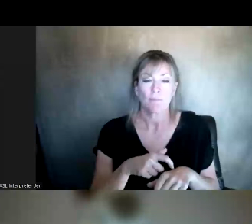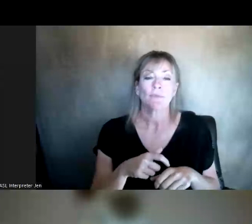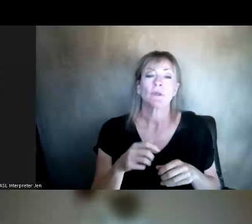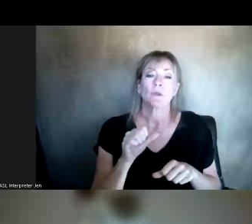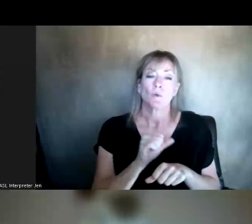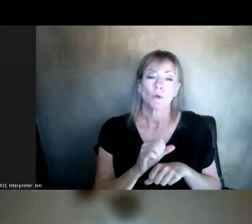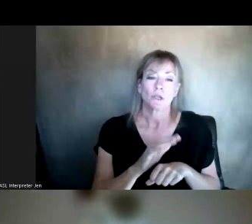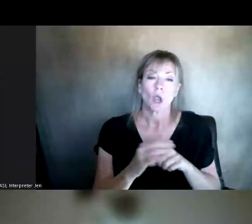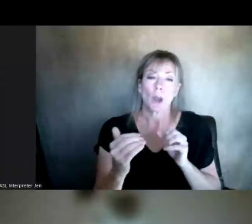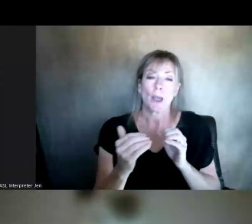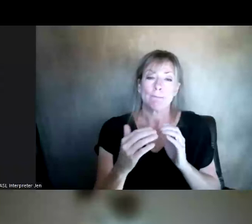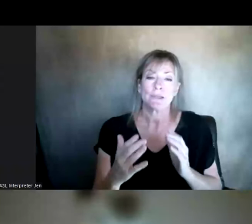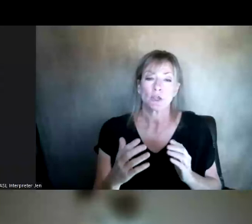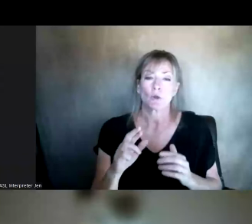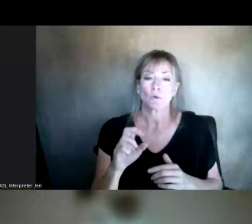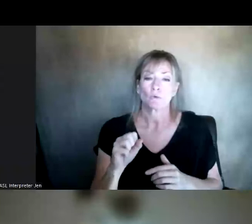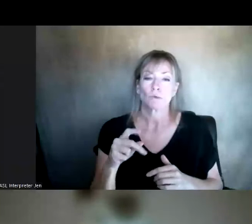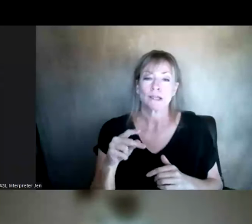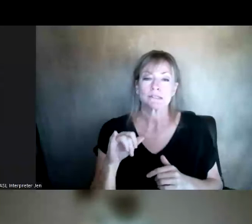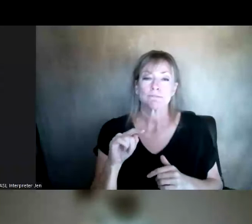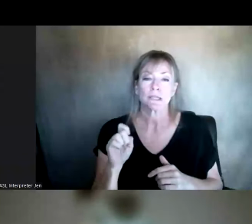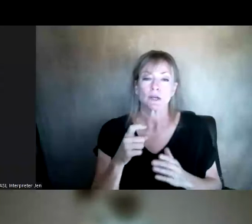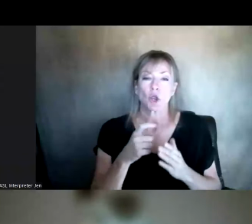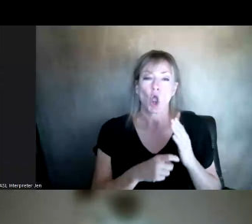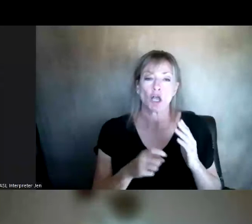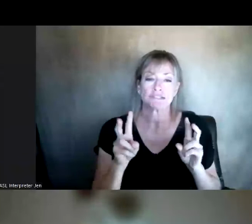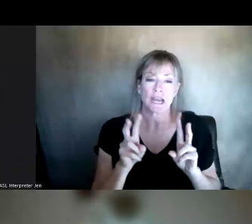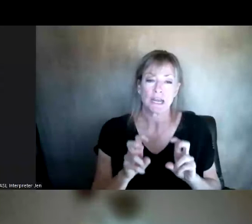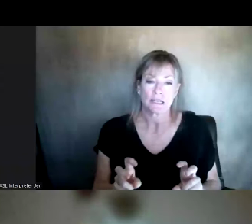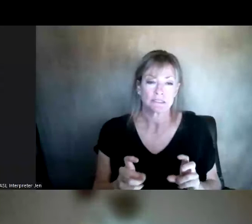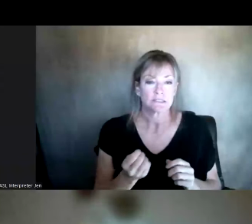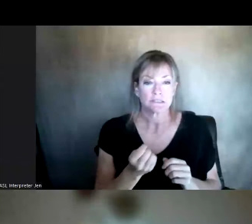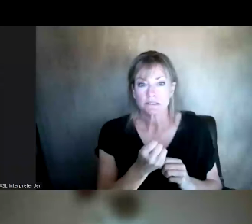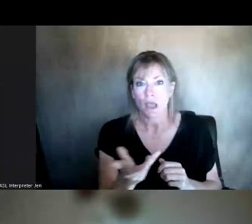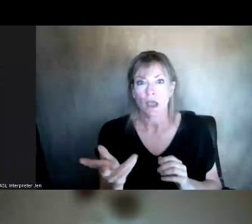PEER RESPITE COST ANALYSIS THAT A NUMBER OF STATES ARE INTERESTED